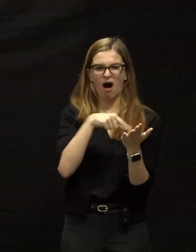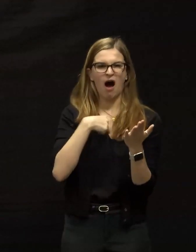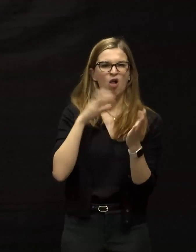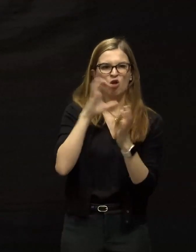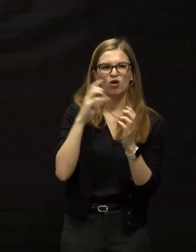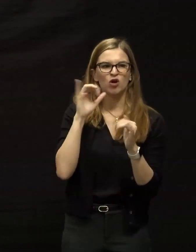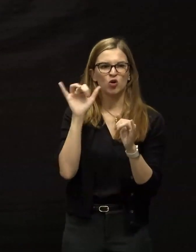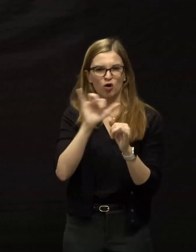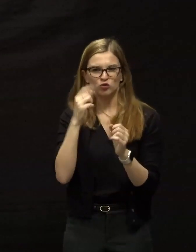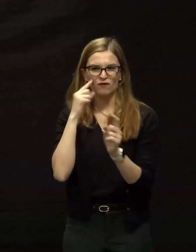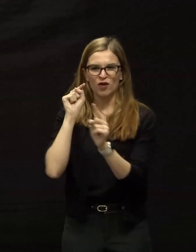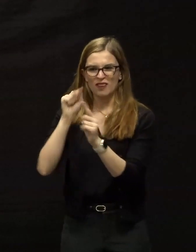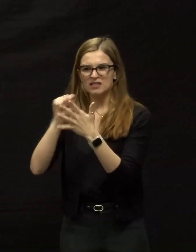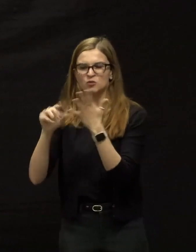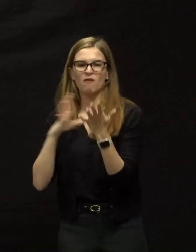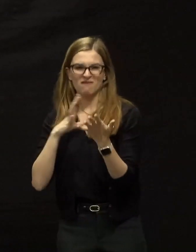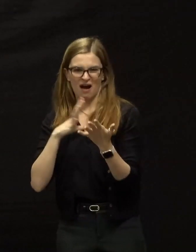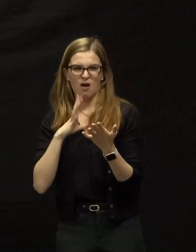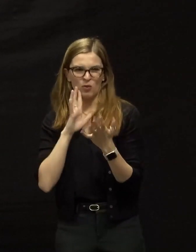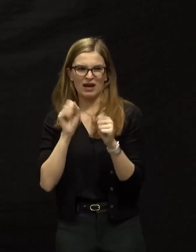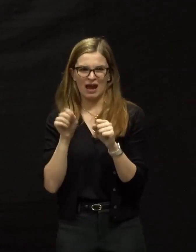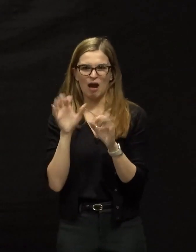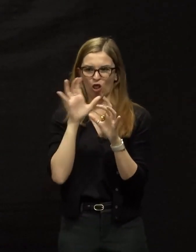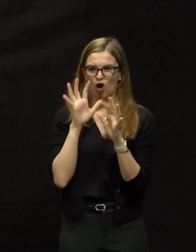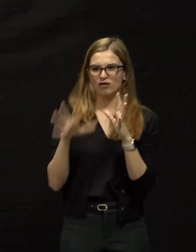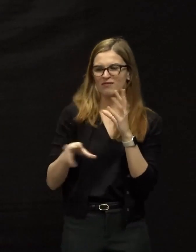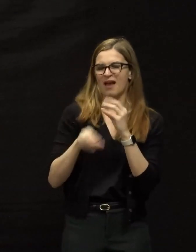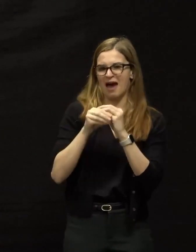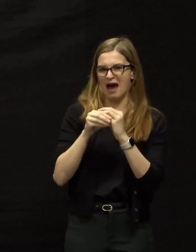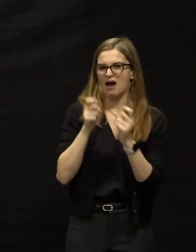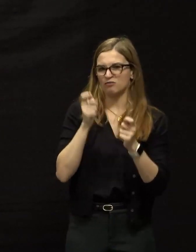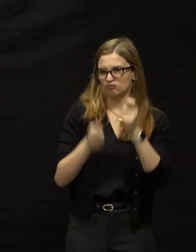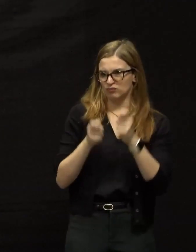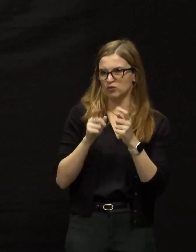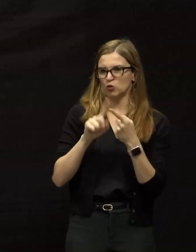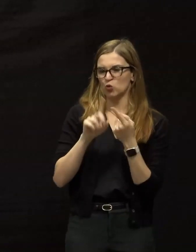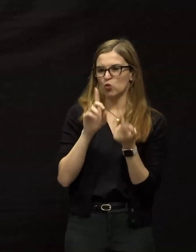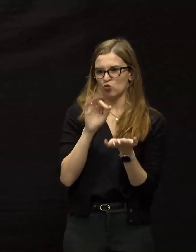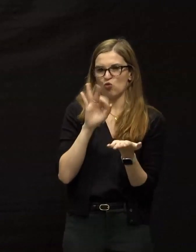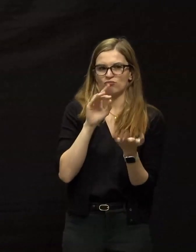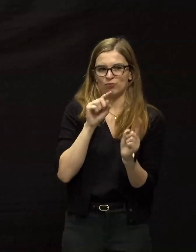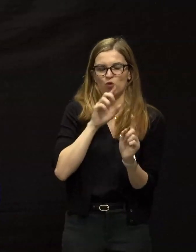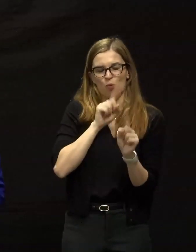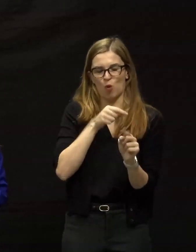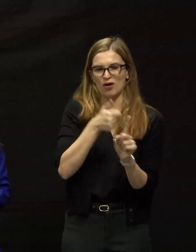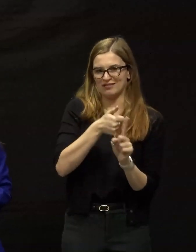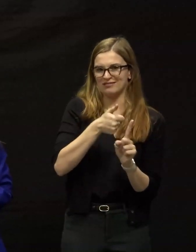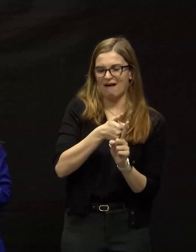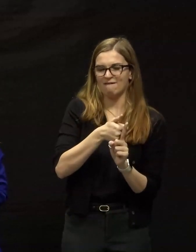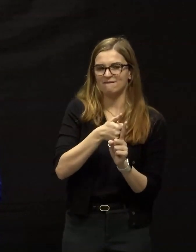that we've provided? Some people say, "We've been looking for this or that specifically," so we can, you know, accommodate what their needs are